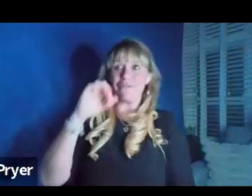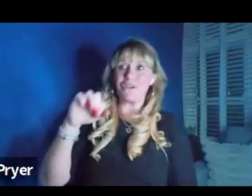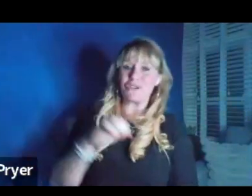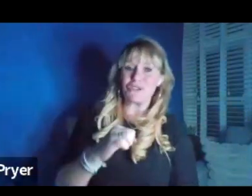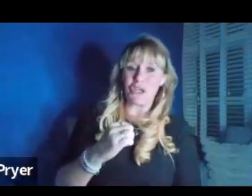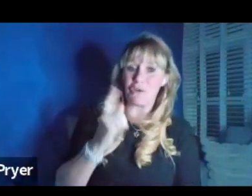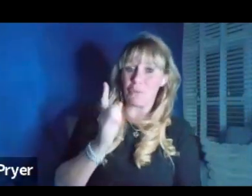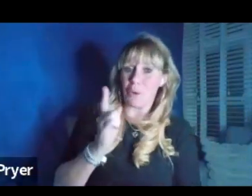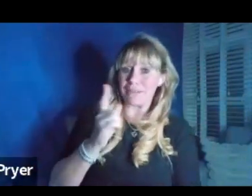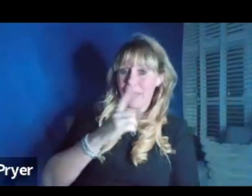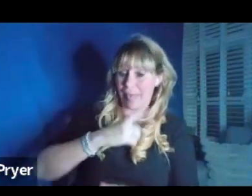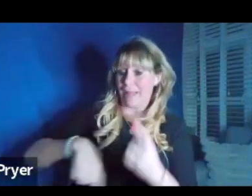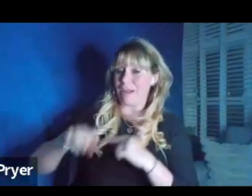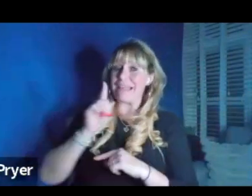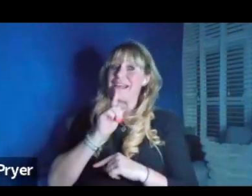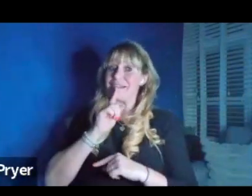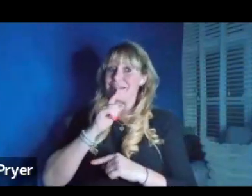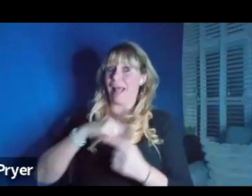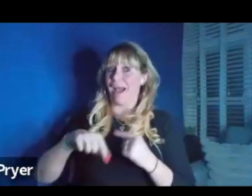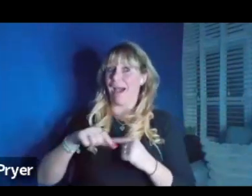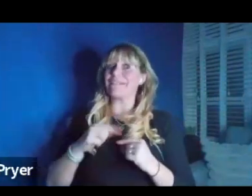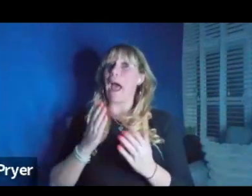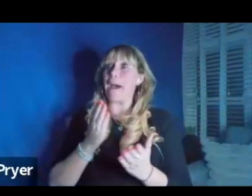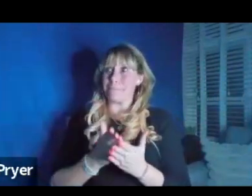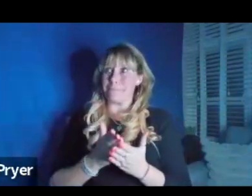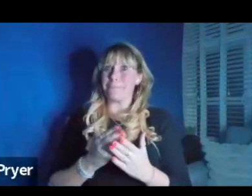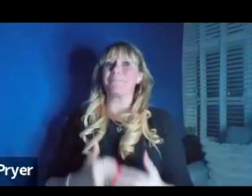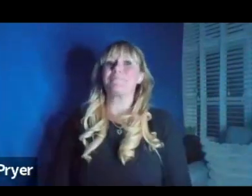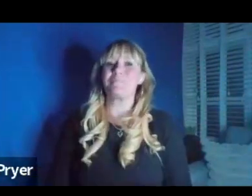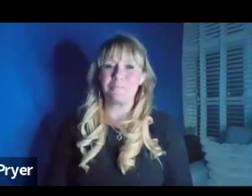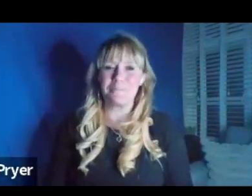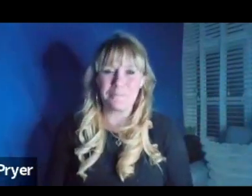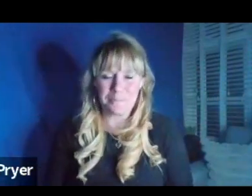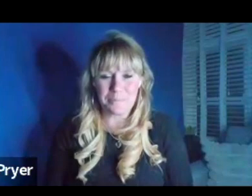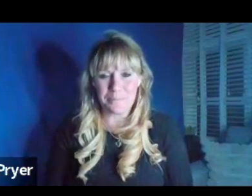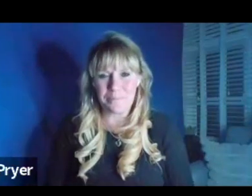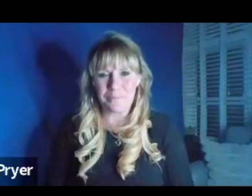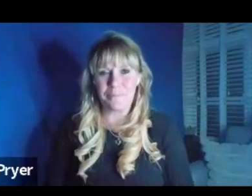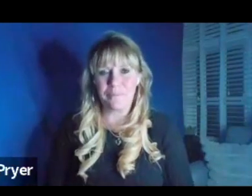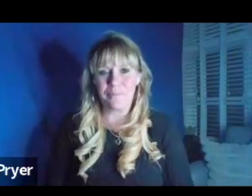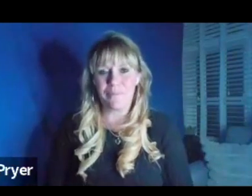You may express alarm at my condition